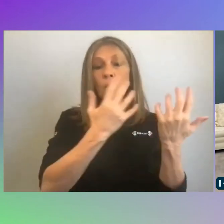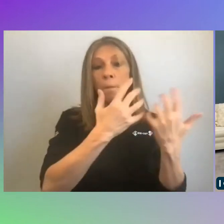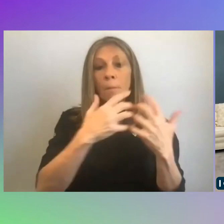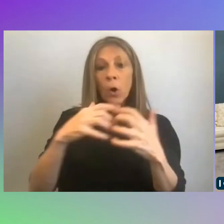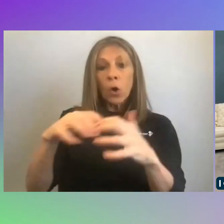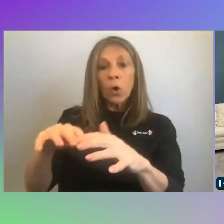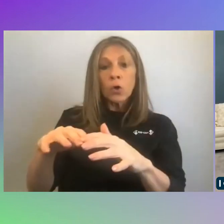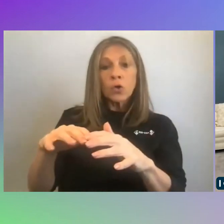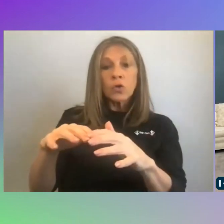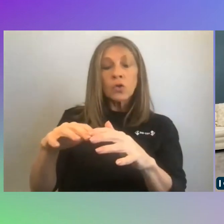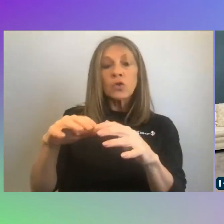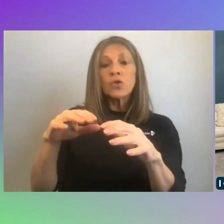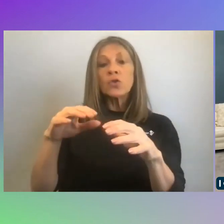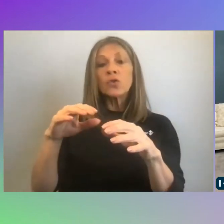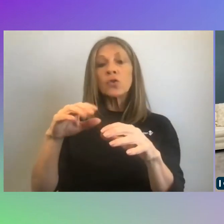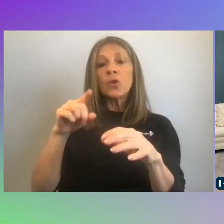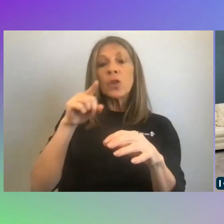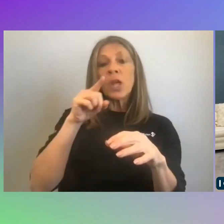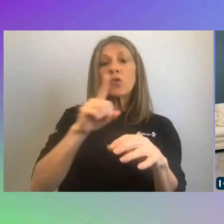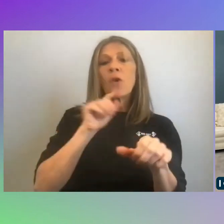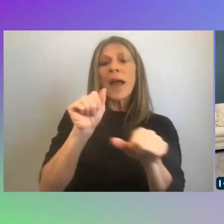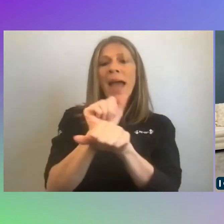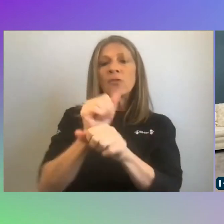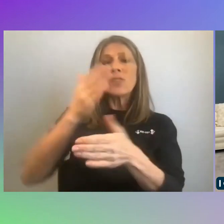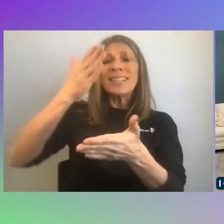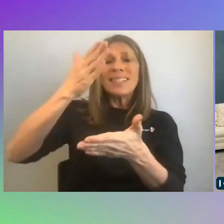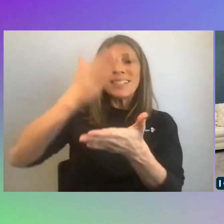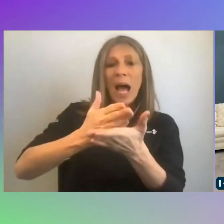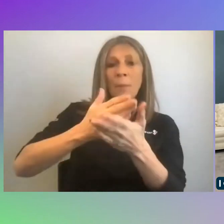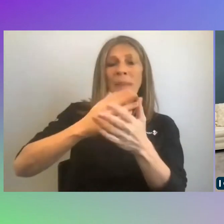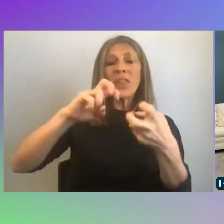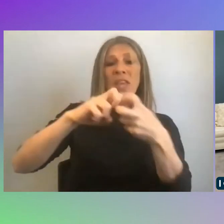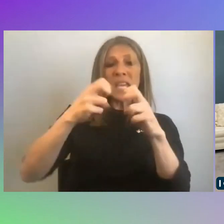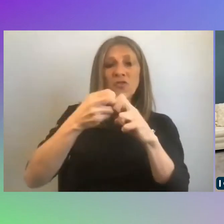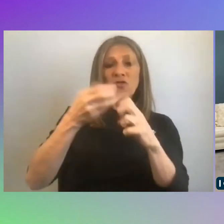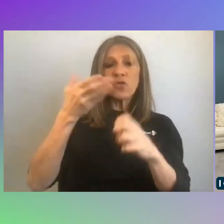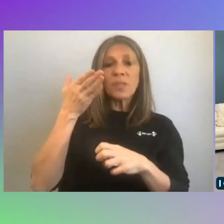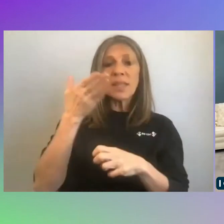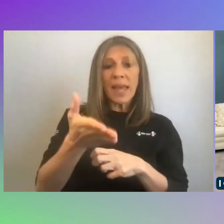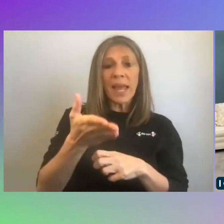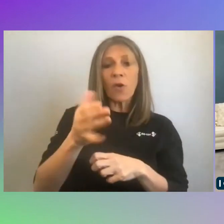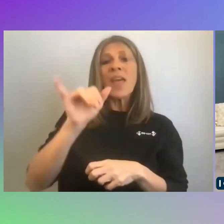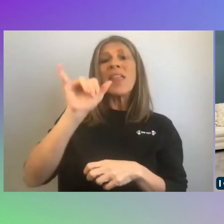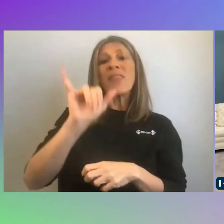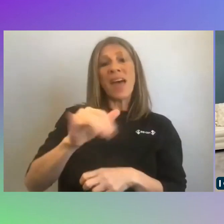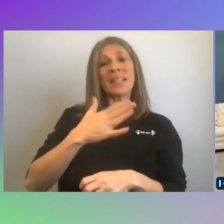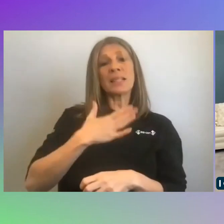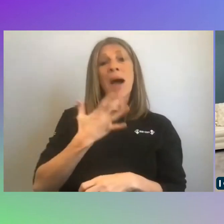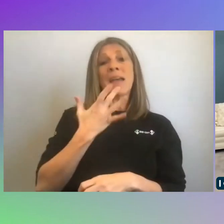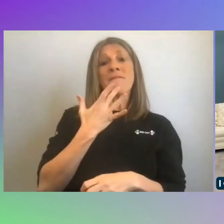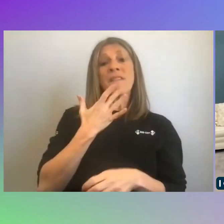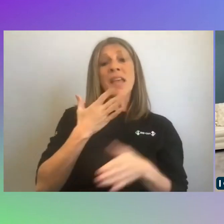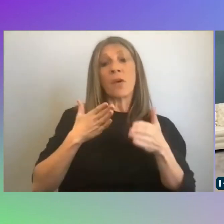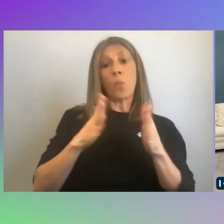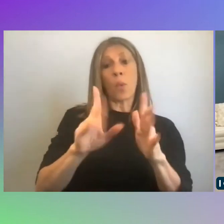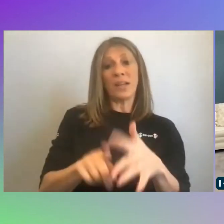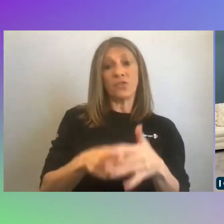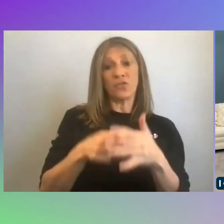GitHub that you're actually stopping the issues there. That's one of my favorite ways to get started. Did, um, Sachin